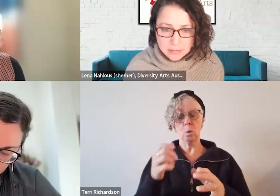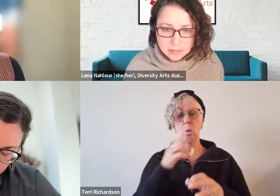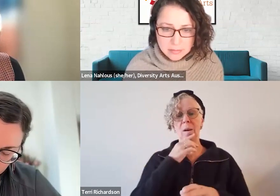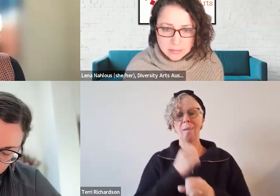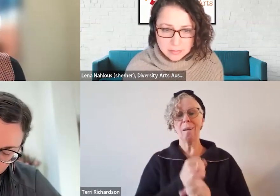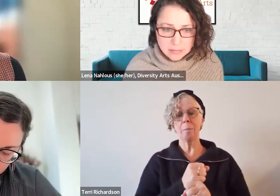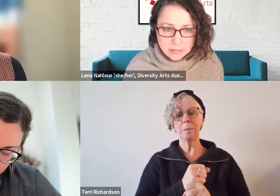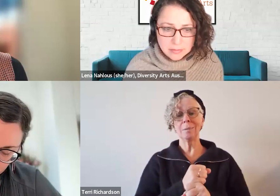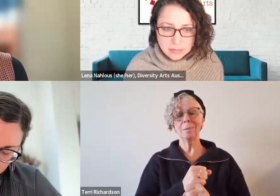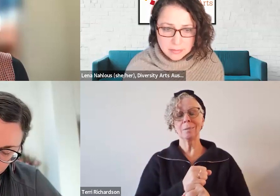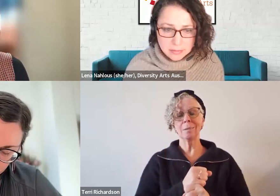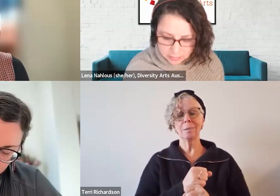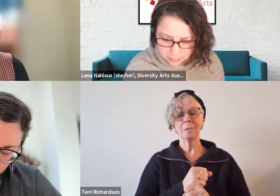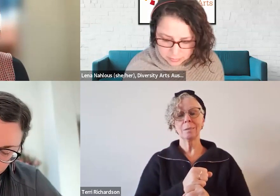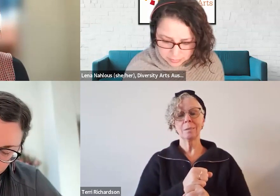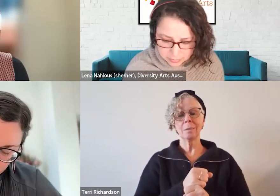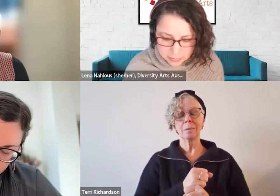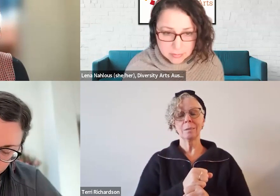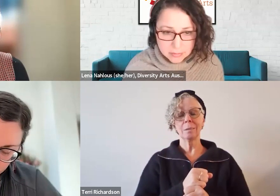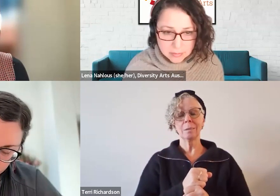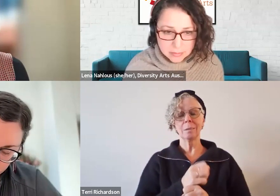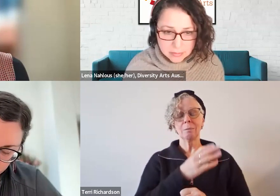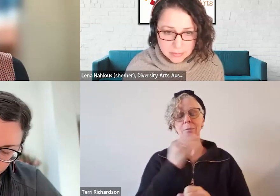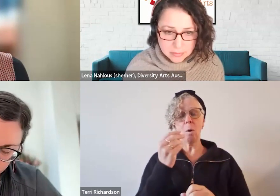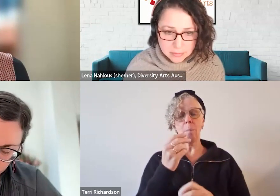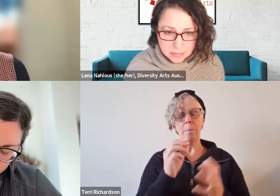the Minister are gunning for change as well.